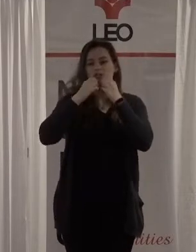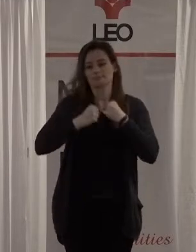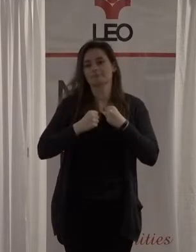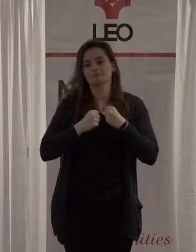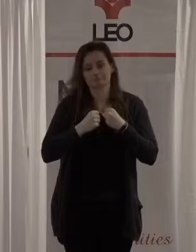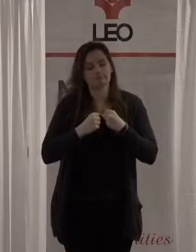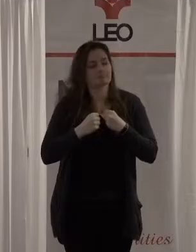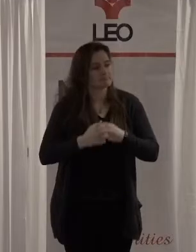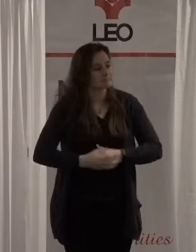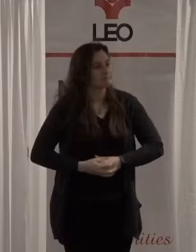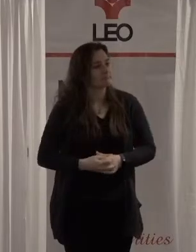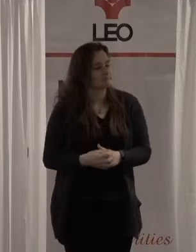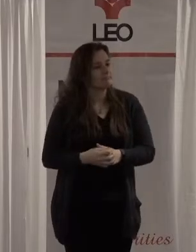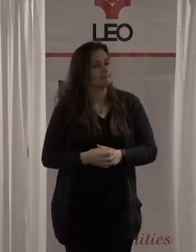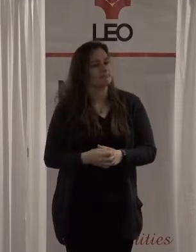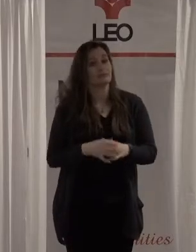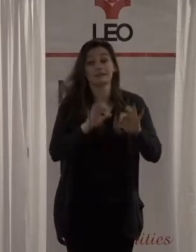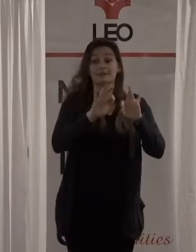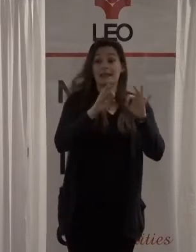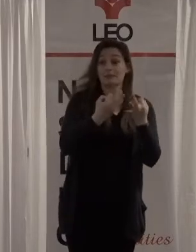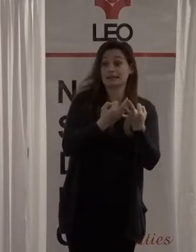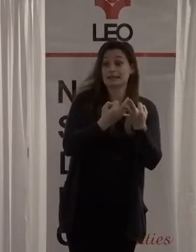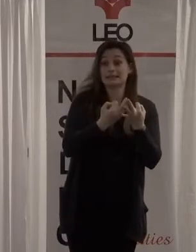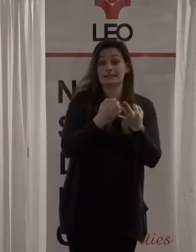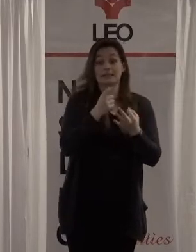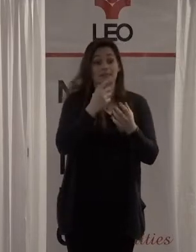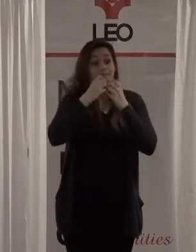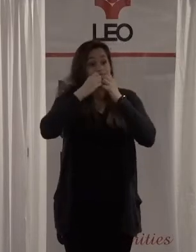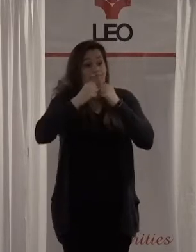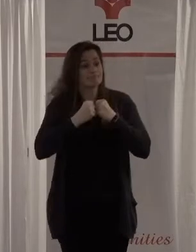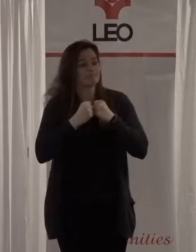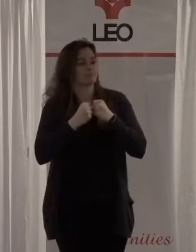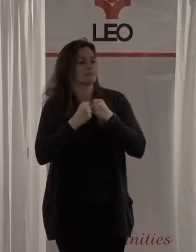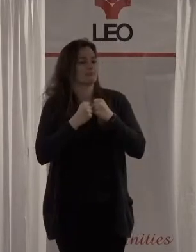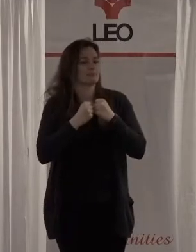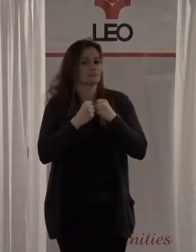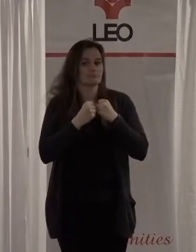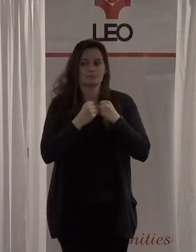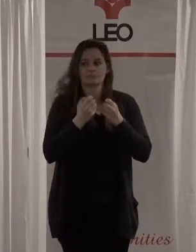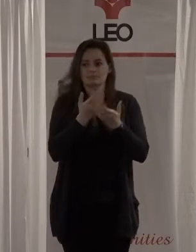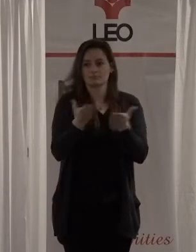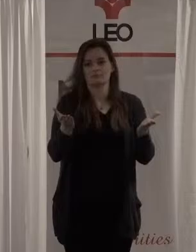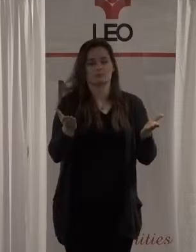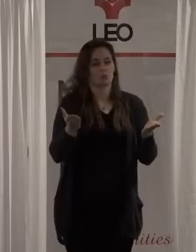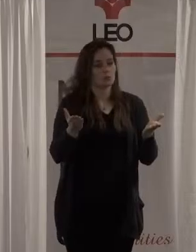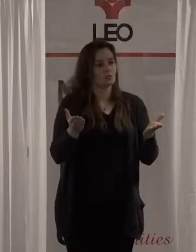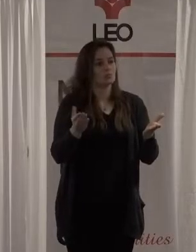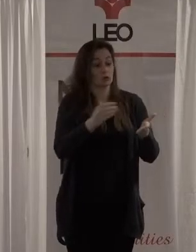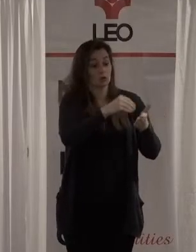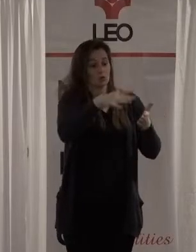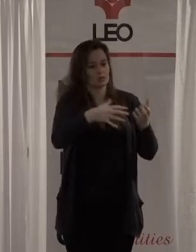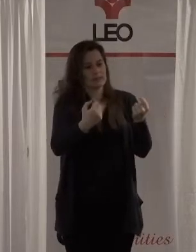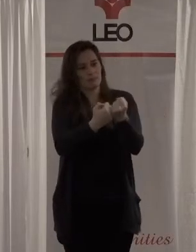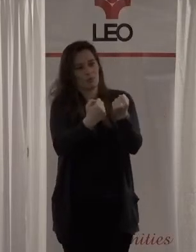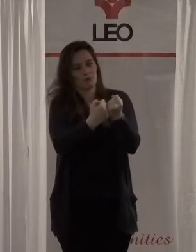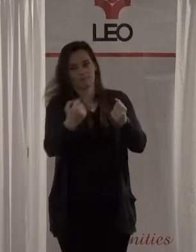TO THE FAMILIES AND LOVED ONES THAT ARE IN THIS ROOM, YOU ARE THE SUPPORT FOR THE STUDENTS ON THIS JOURNEY